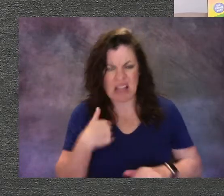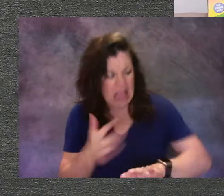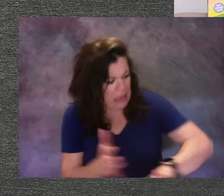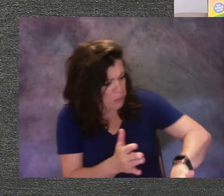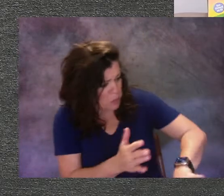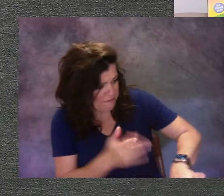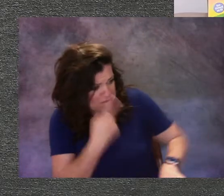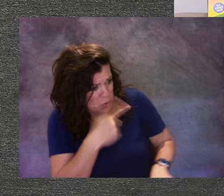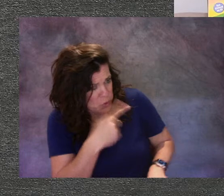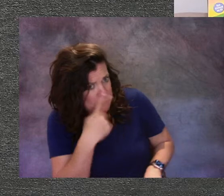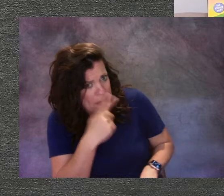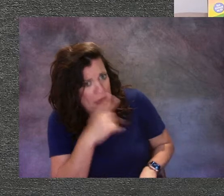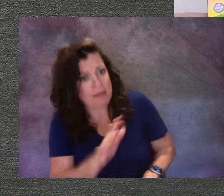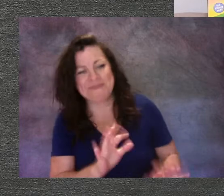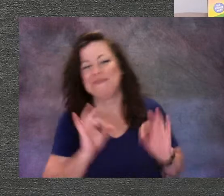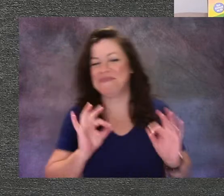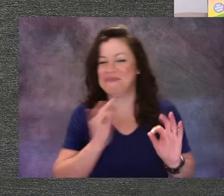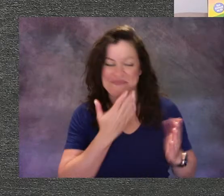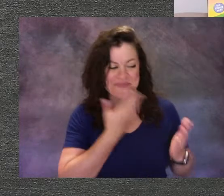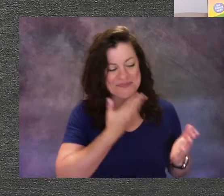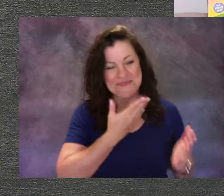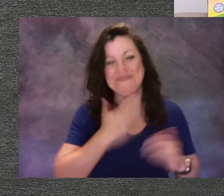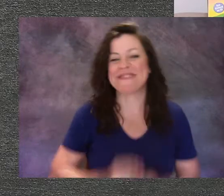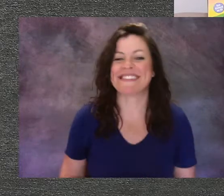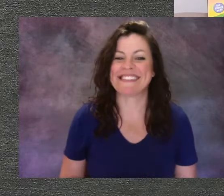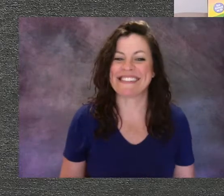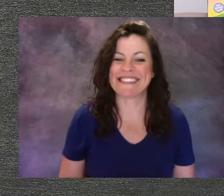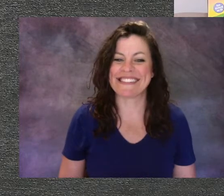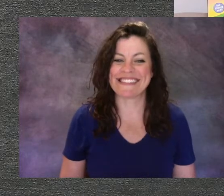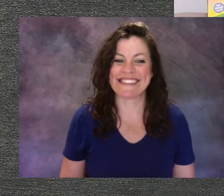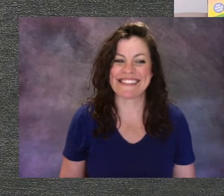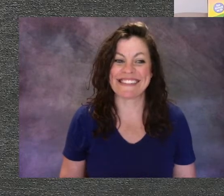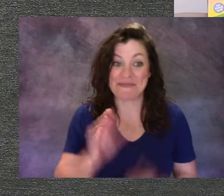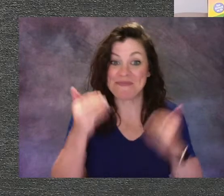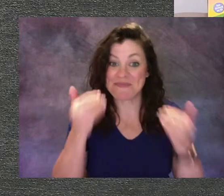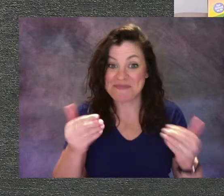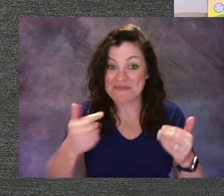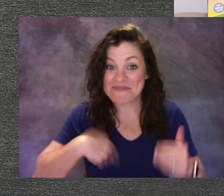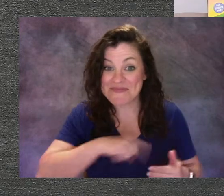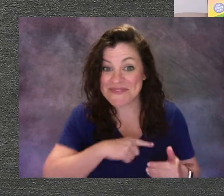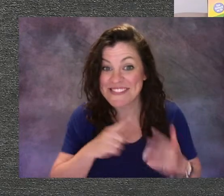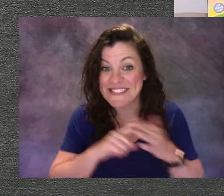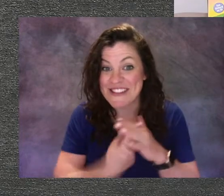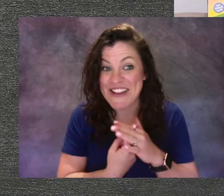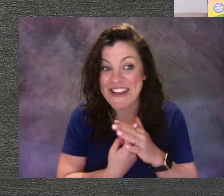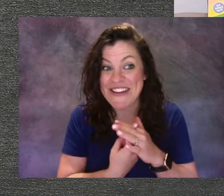just a little bit? Okay, thank you. Before we get started, you know what we gotta do?